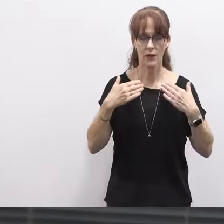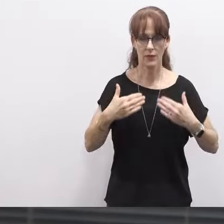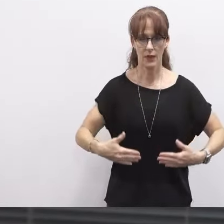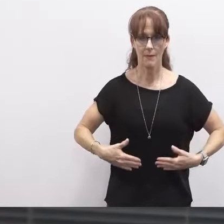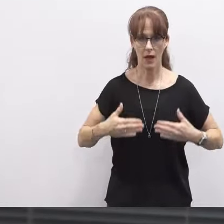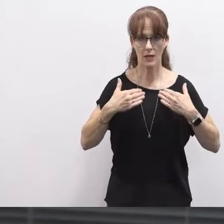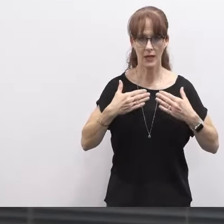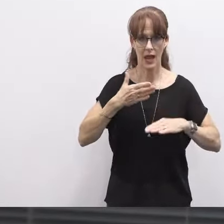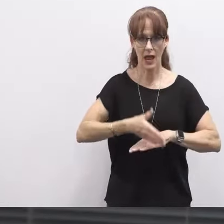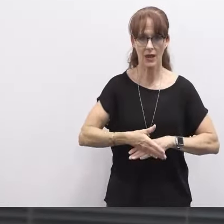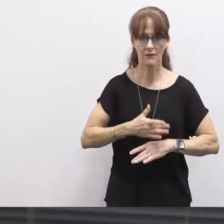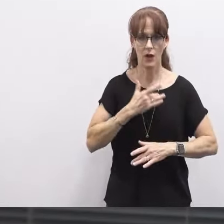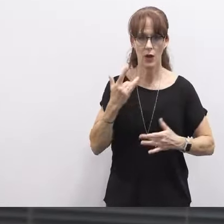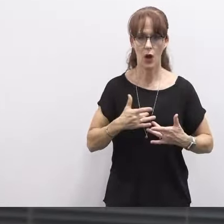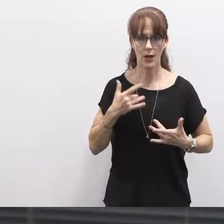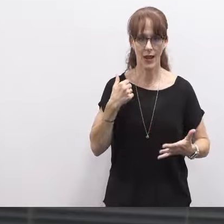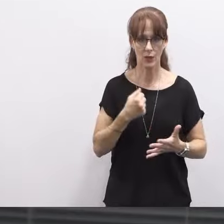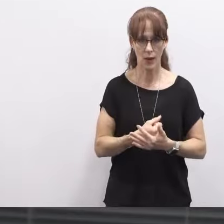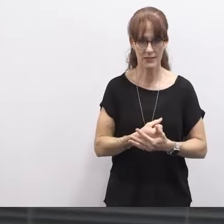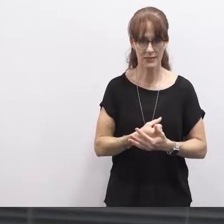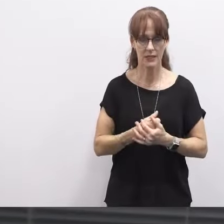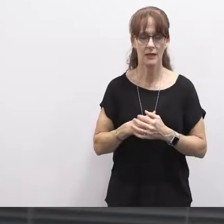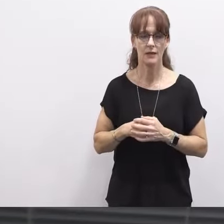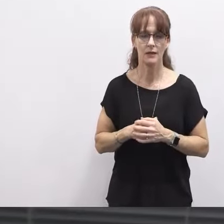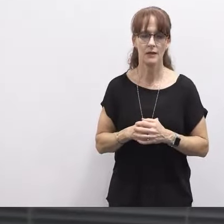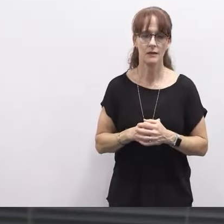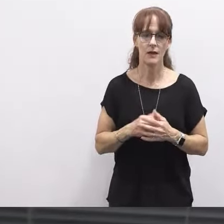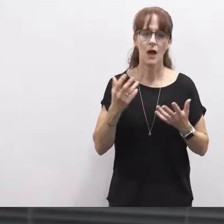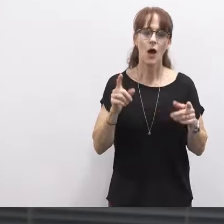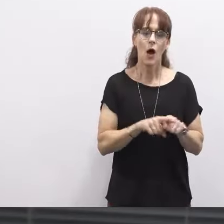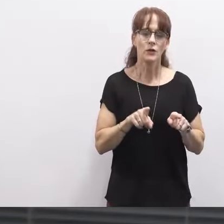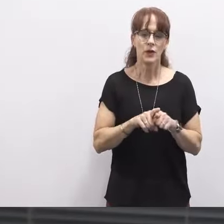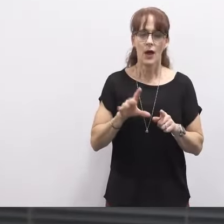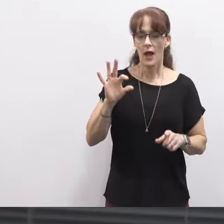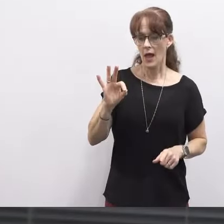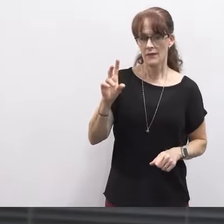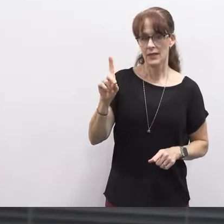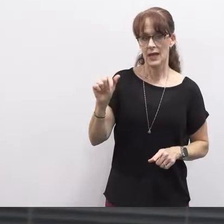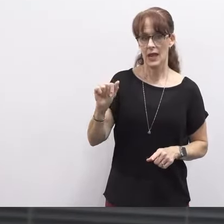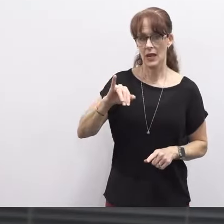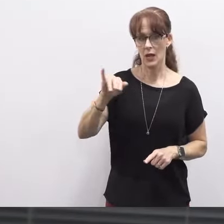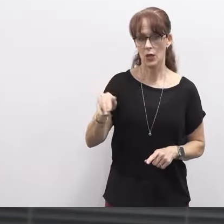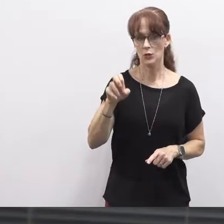after cardiac arrest. Also the FDA just approved in June, 2021,